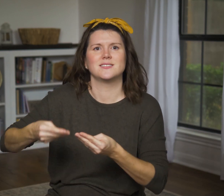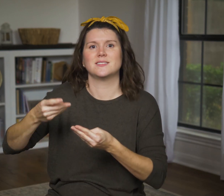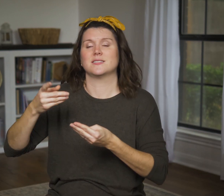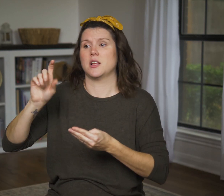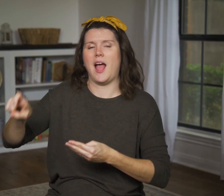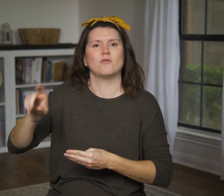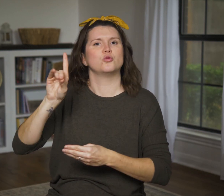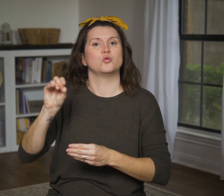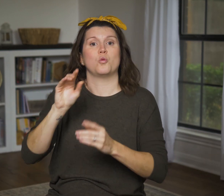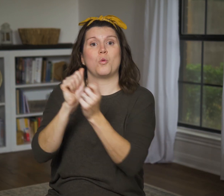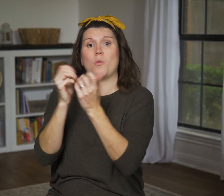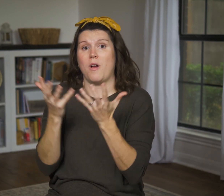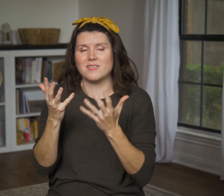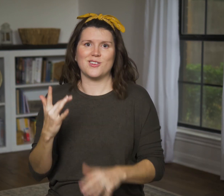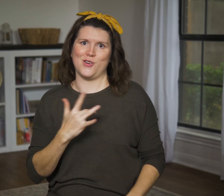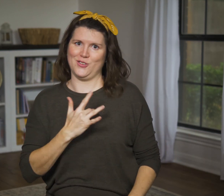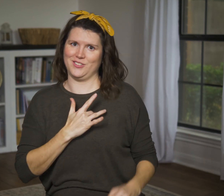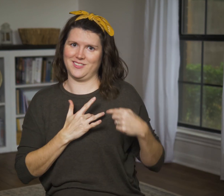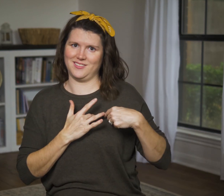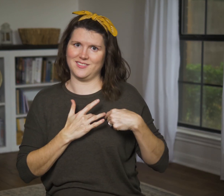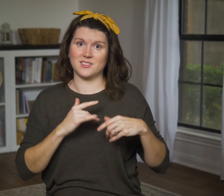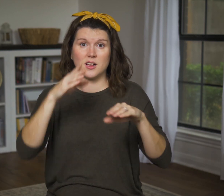and it has everything to do with the heart.